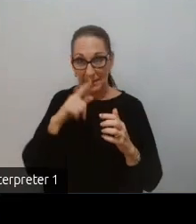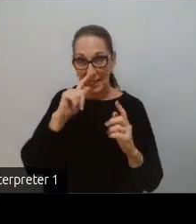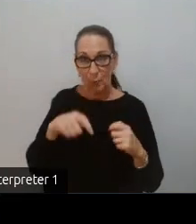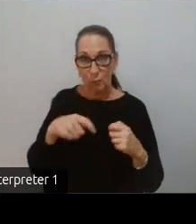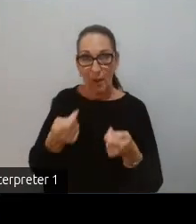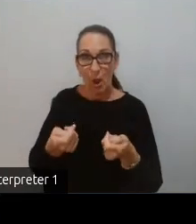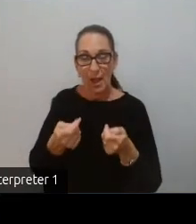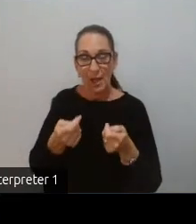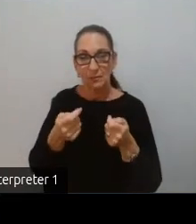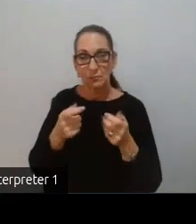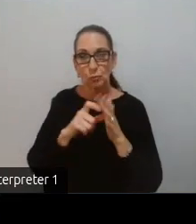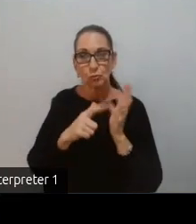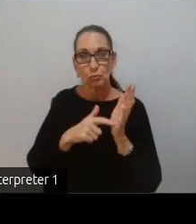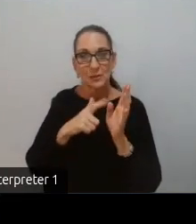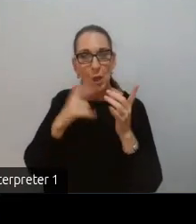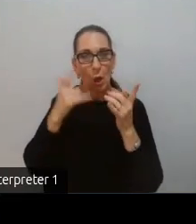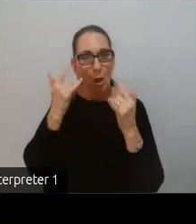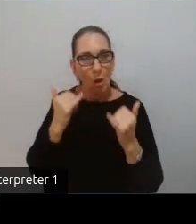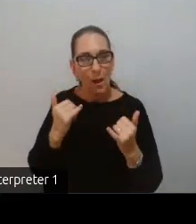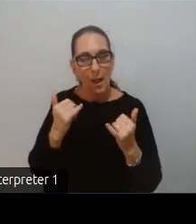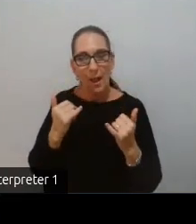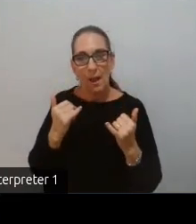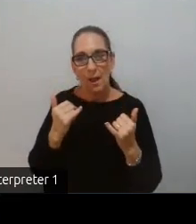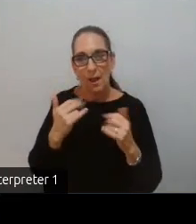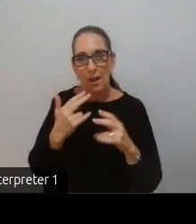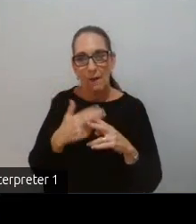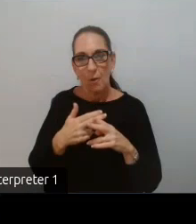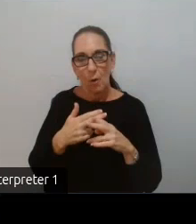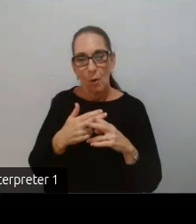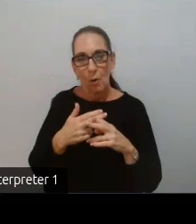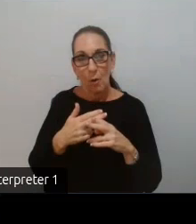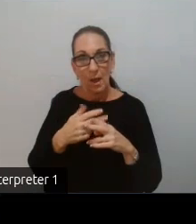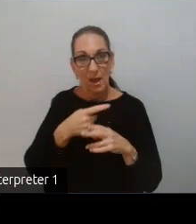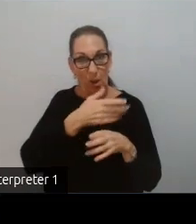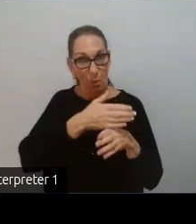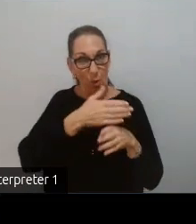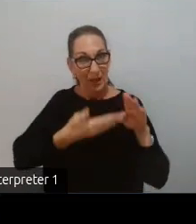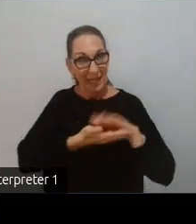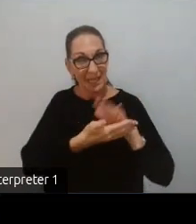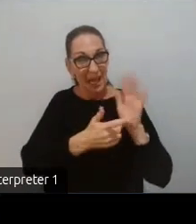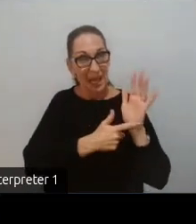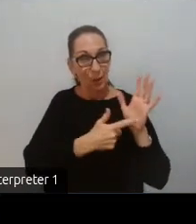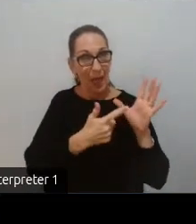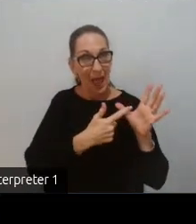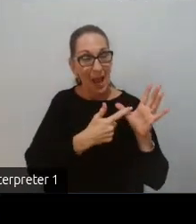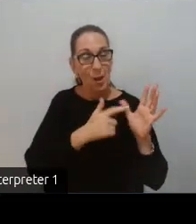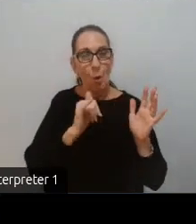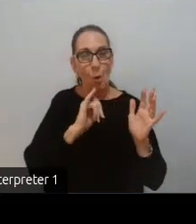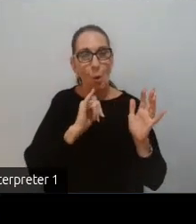from folks who are um employed by legal aid or preferred supplier firms. So lawyers that legal